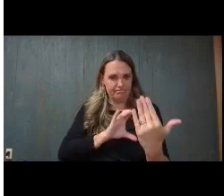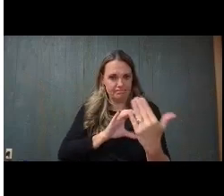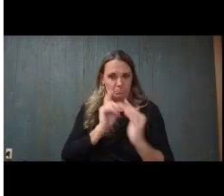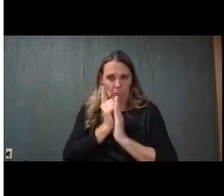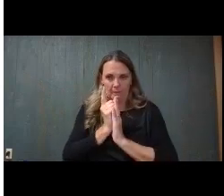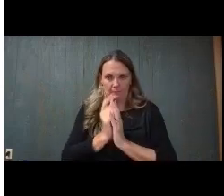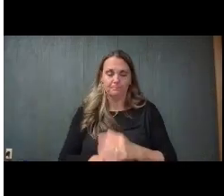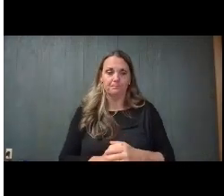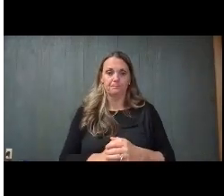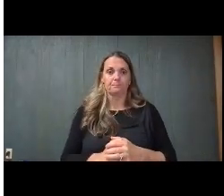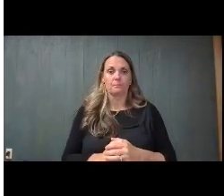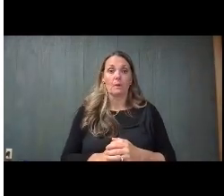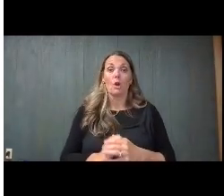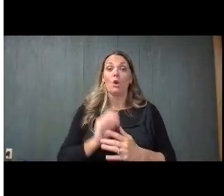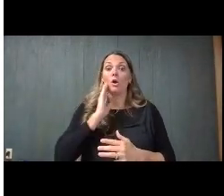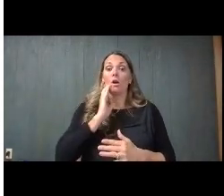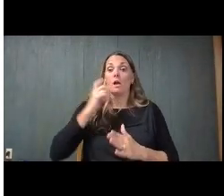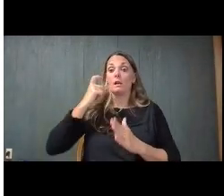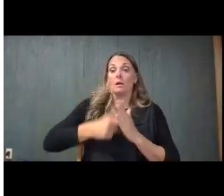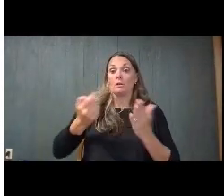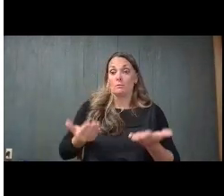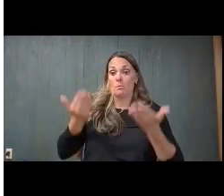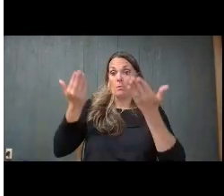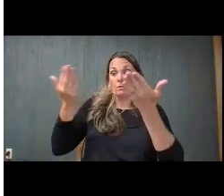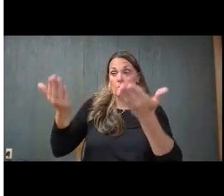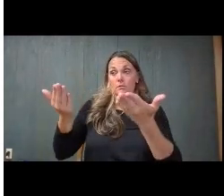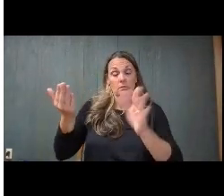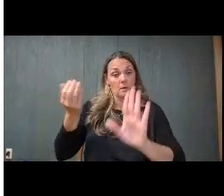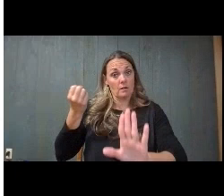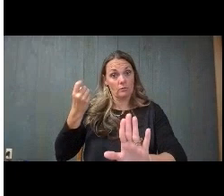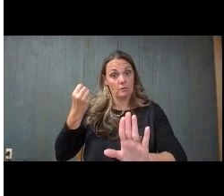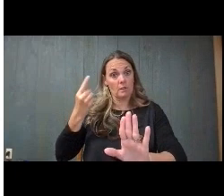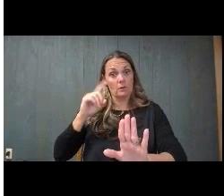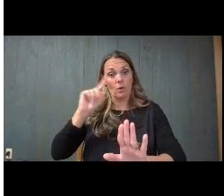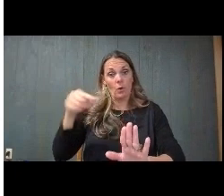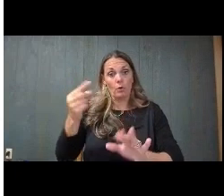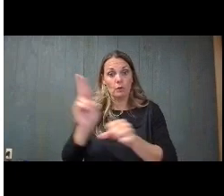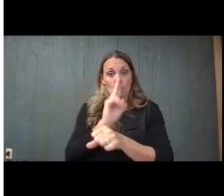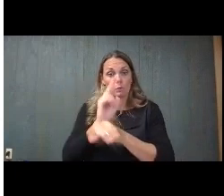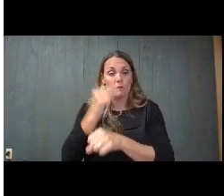but when you receive the cost proposal, you're only going to use the green boxes to fill